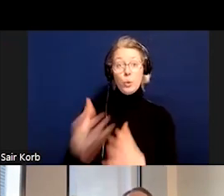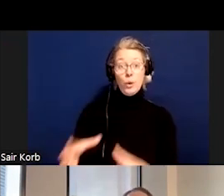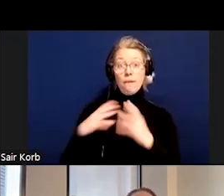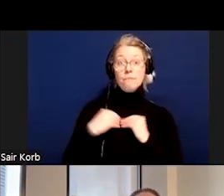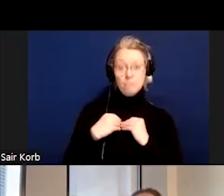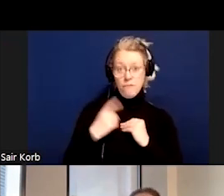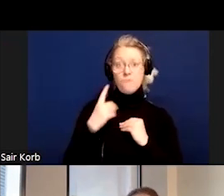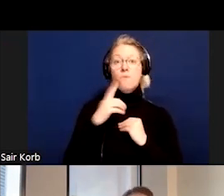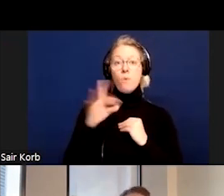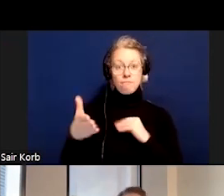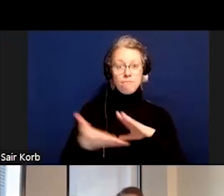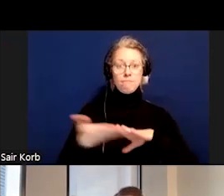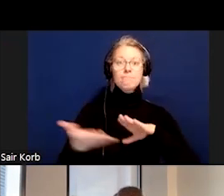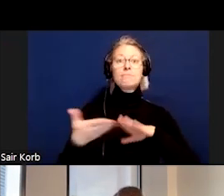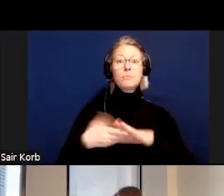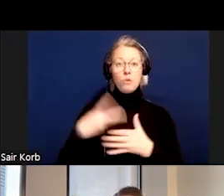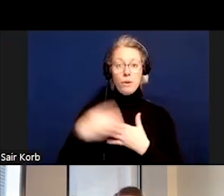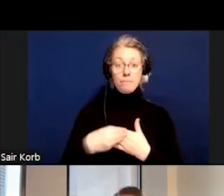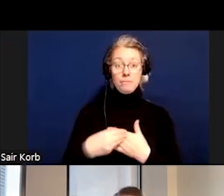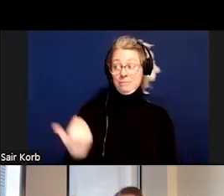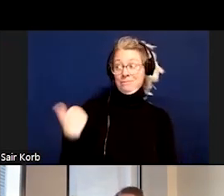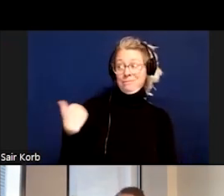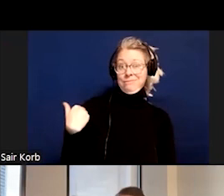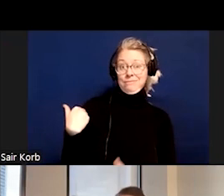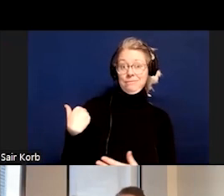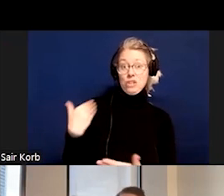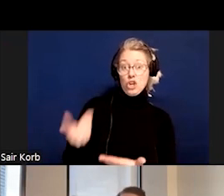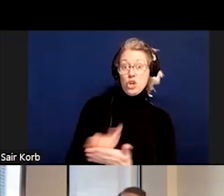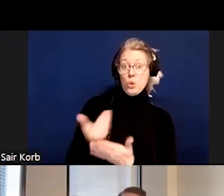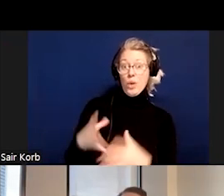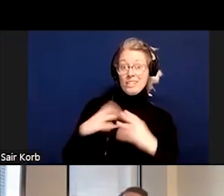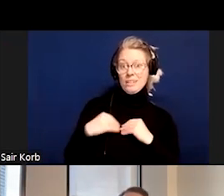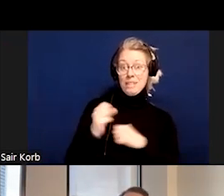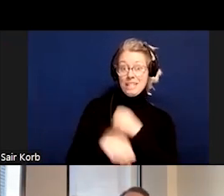last time new clients were brought into the program was 2019. New clients will be brought